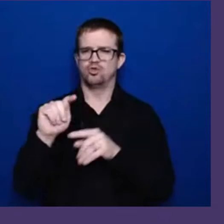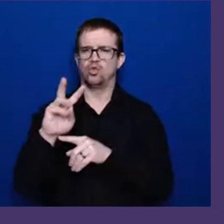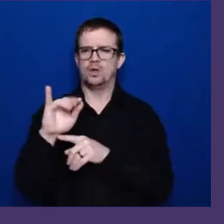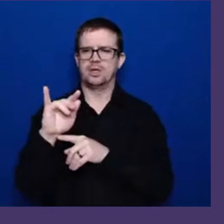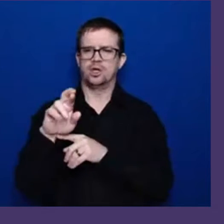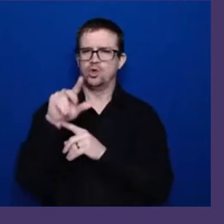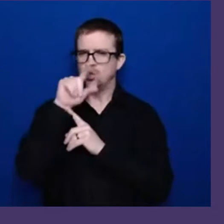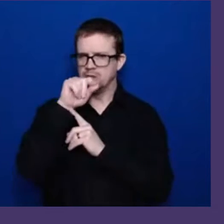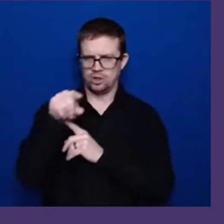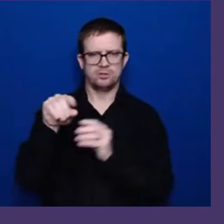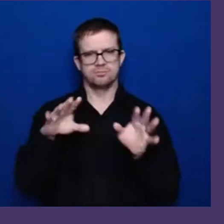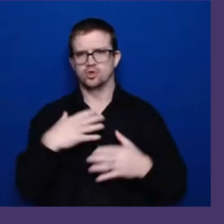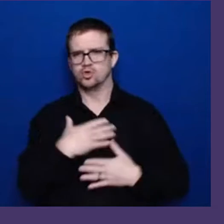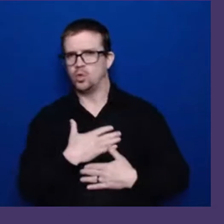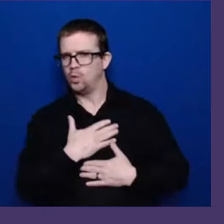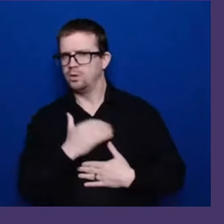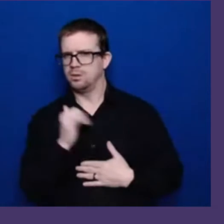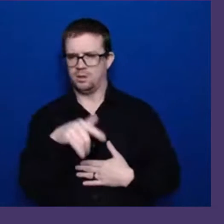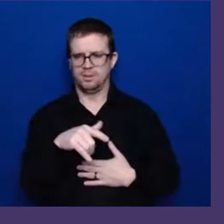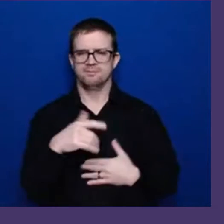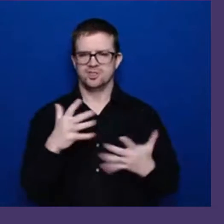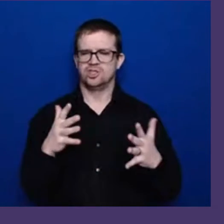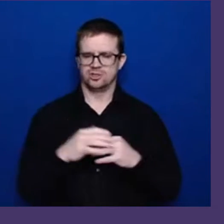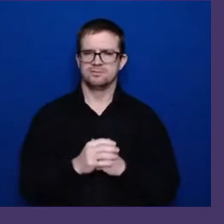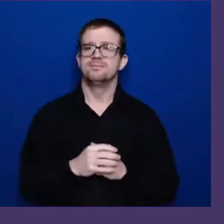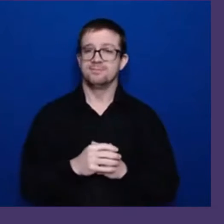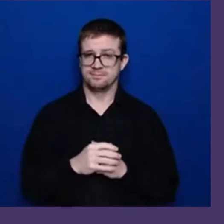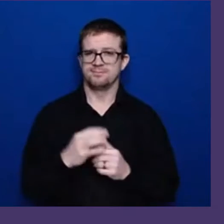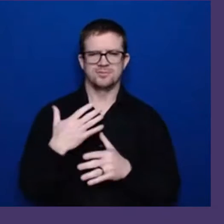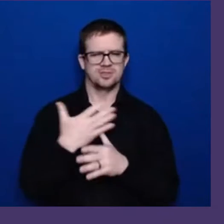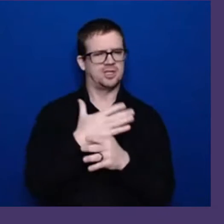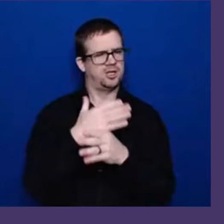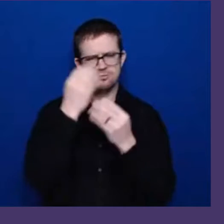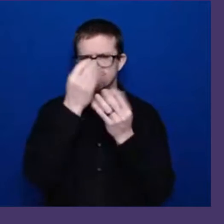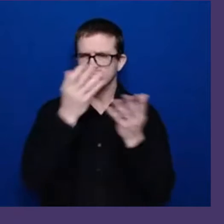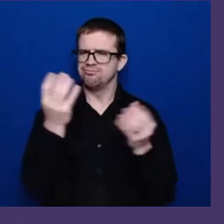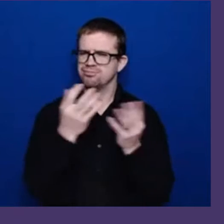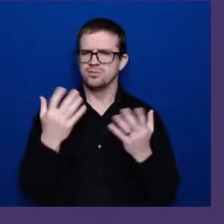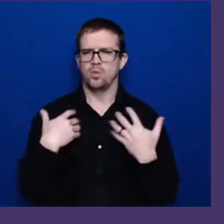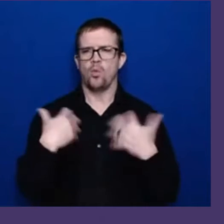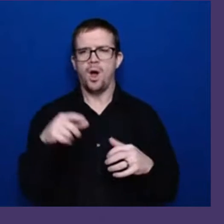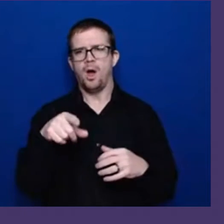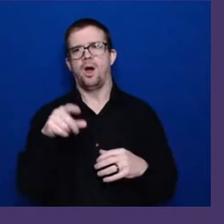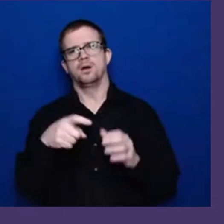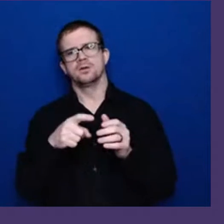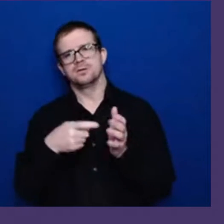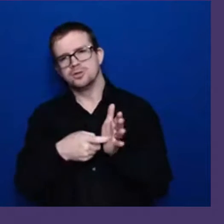we're sharing this so that you can not have to recreate the wheel, but pull up whatever we've learned,